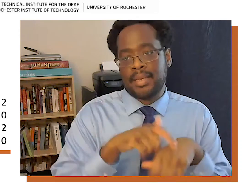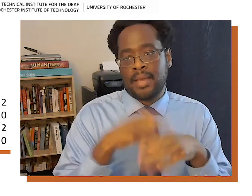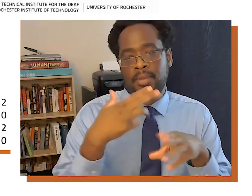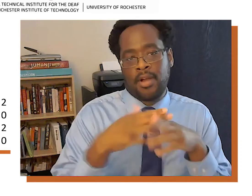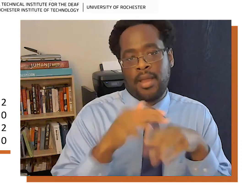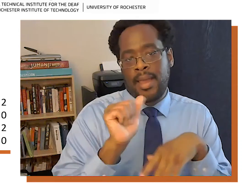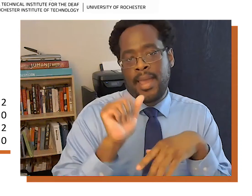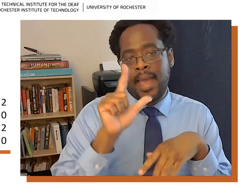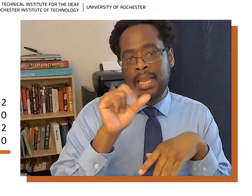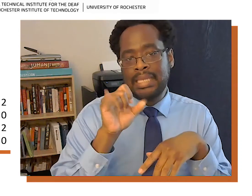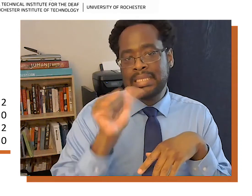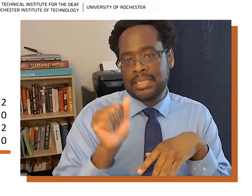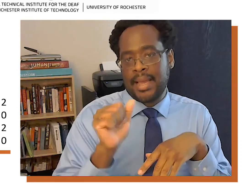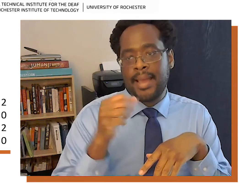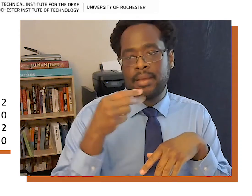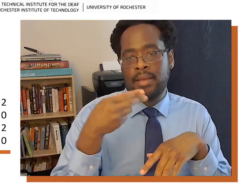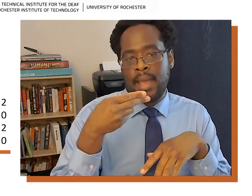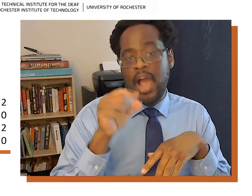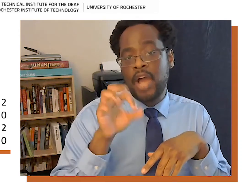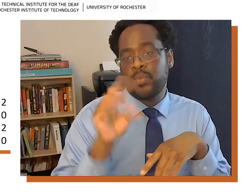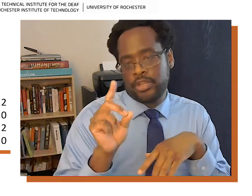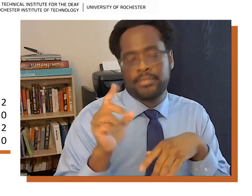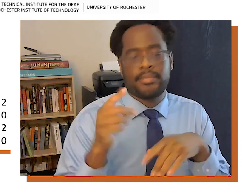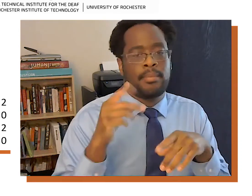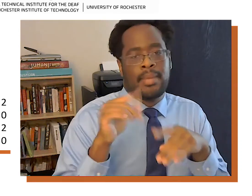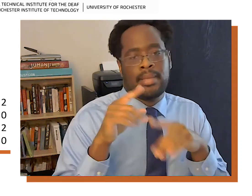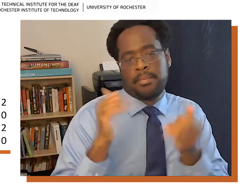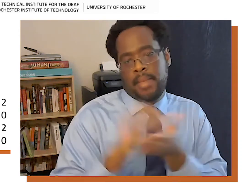was meeting Alesia Howard, now Alesia Allen...